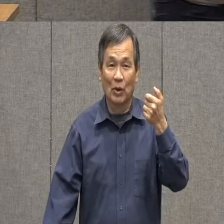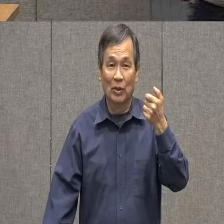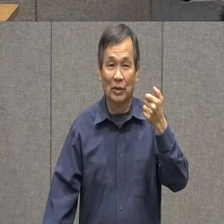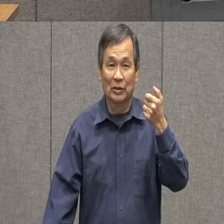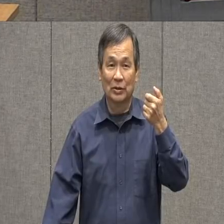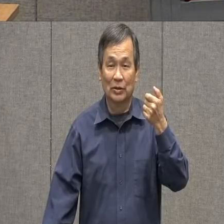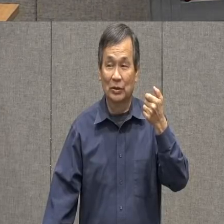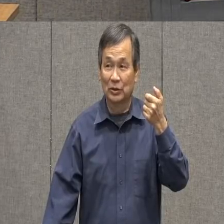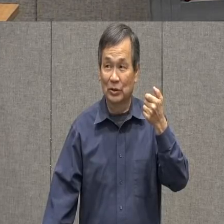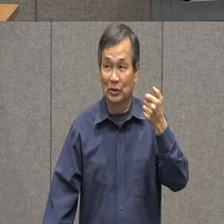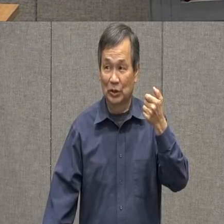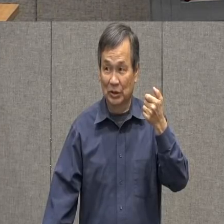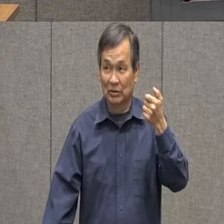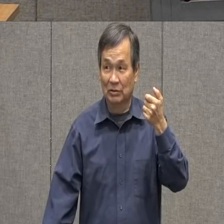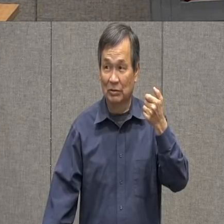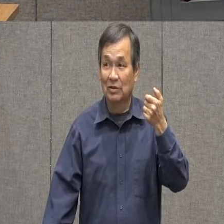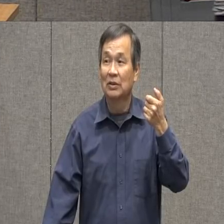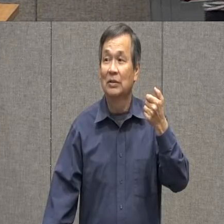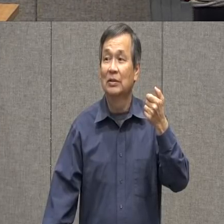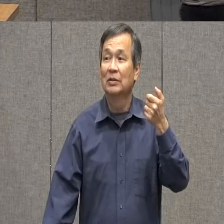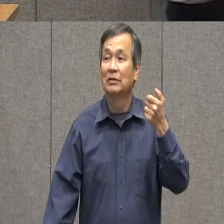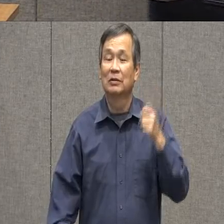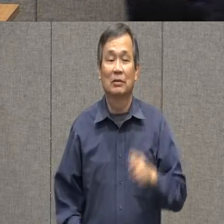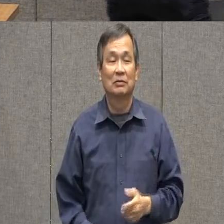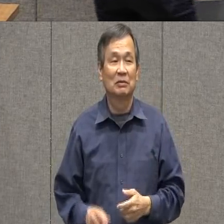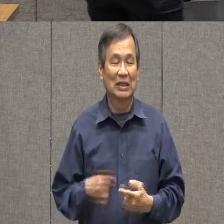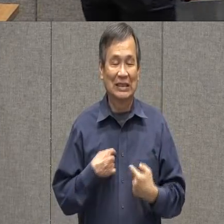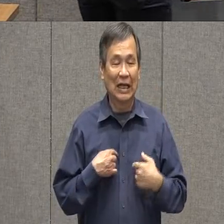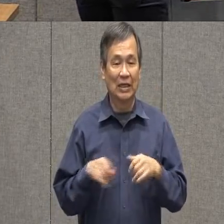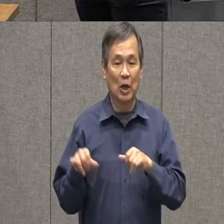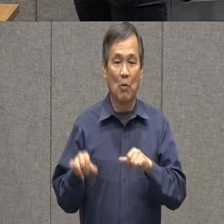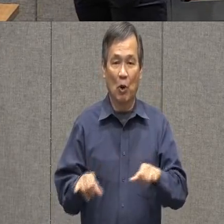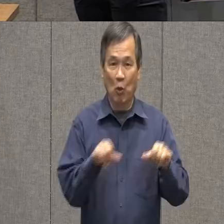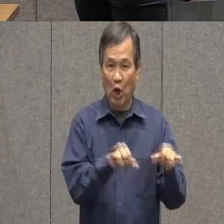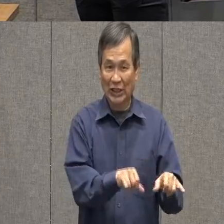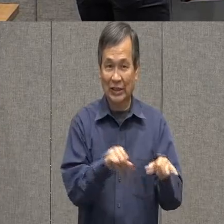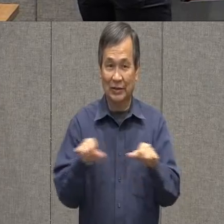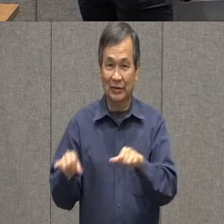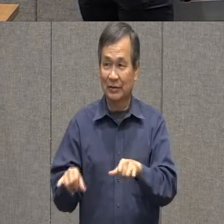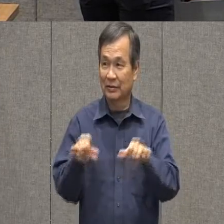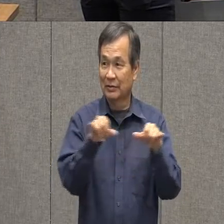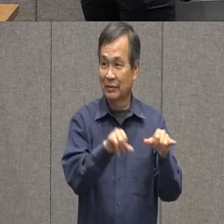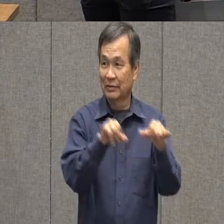Look at those arms that jet straight out to the sky. Let's make a big line that goes up.